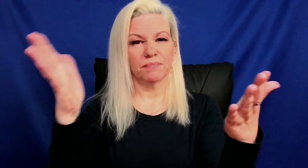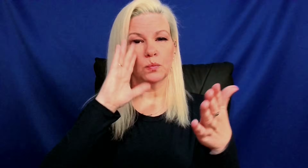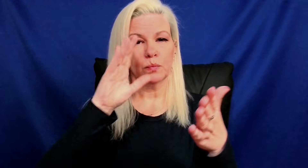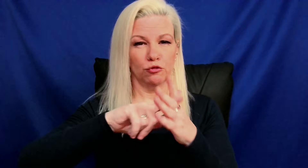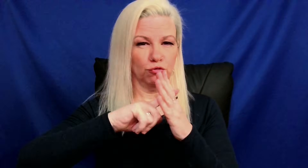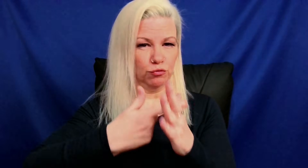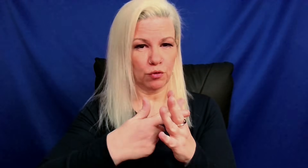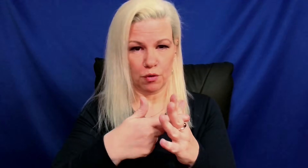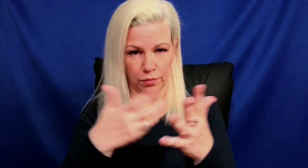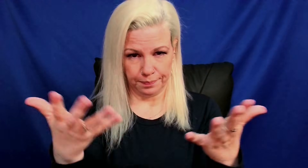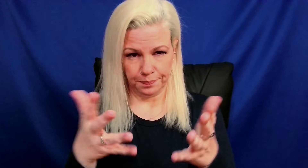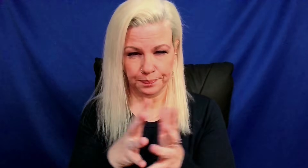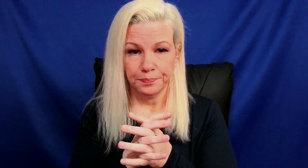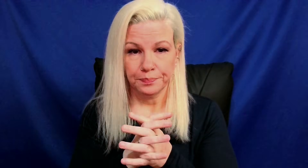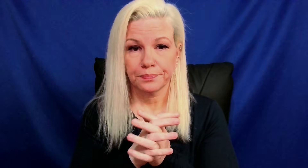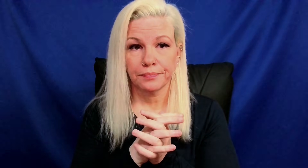Let's start with this.